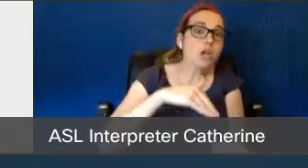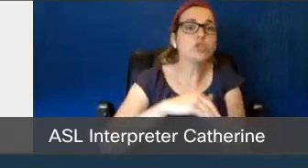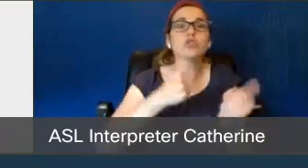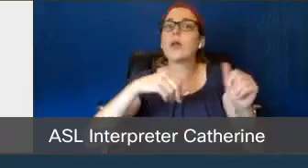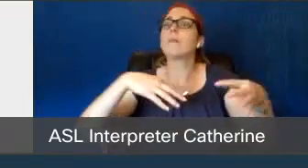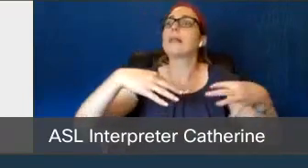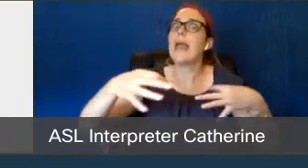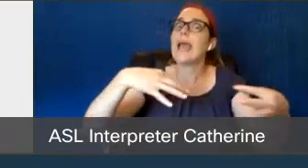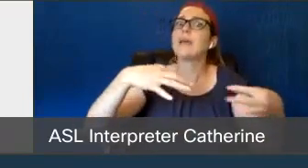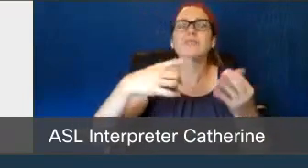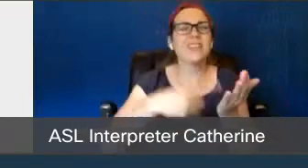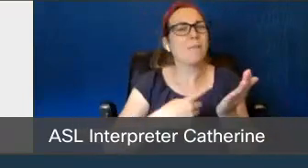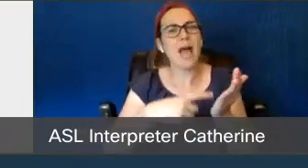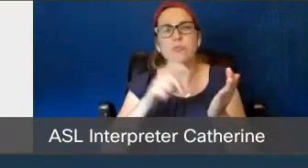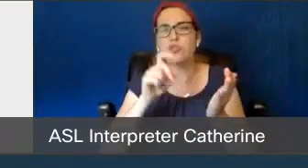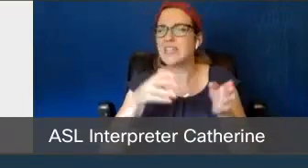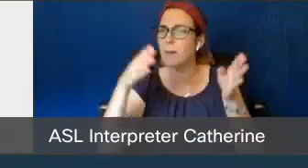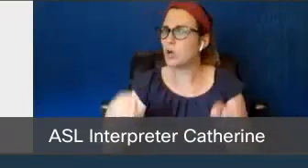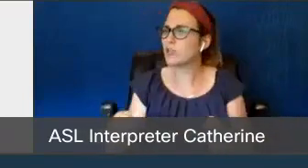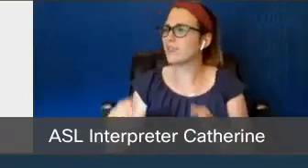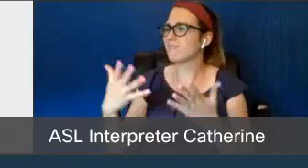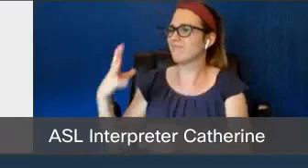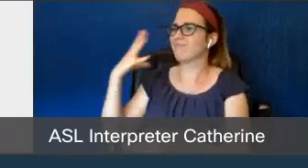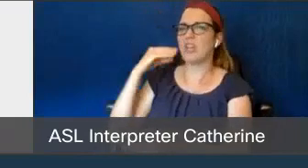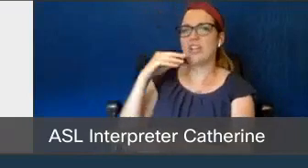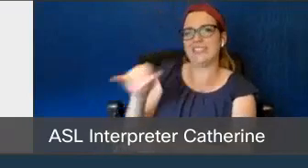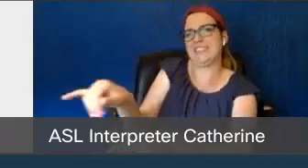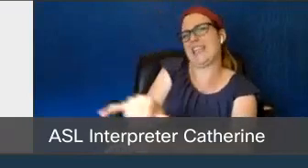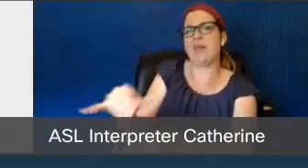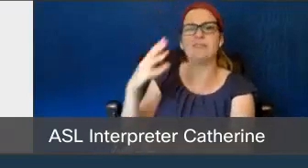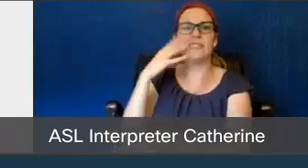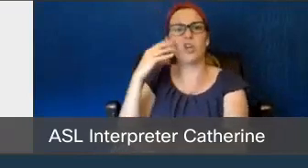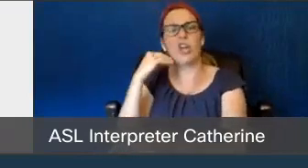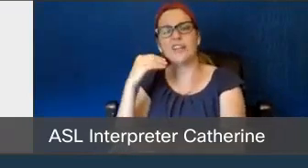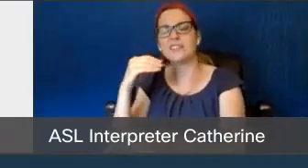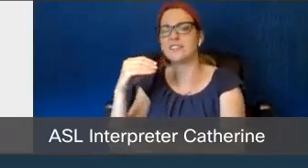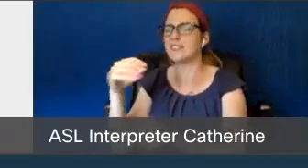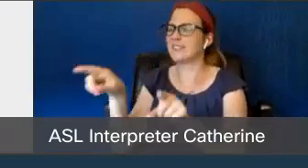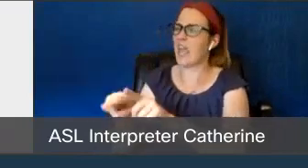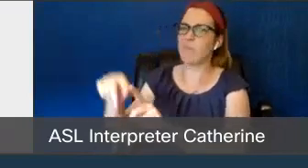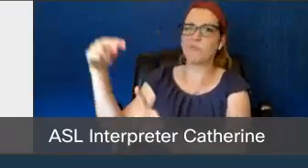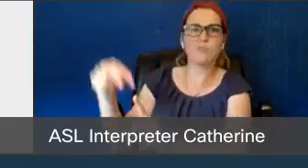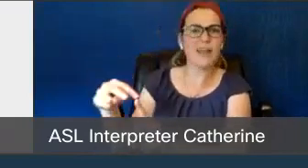someone to stand in their shoes to tell them, listen to these individuals and this is how you navigate this system.